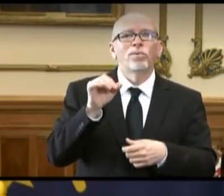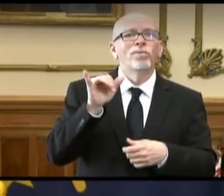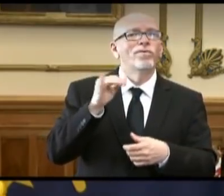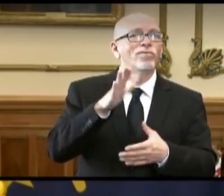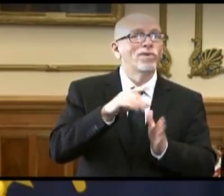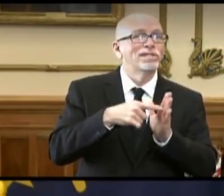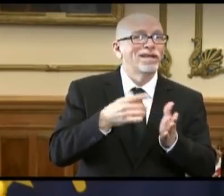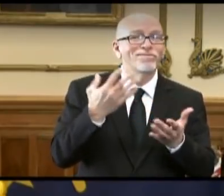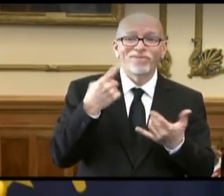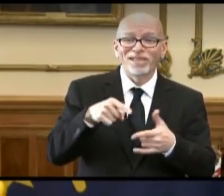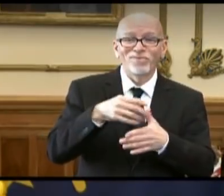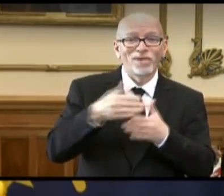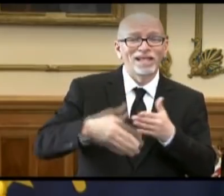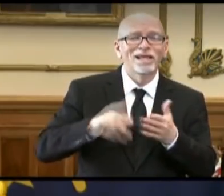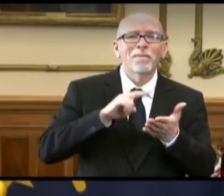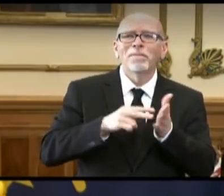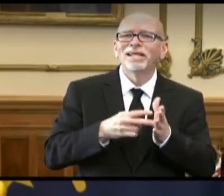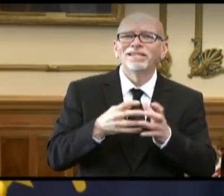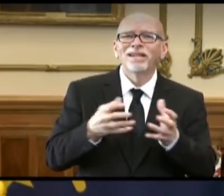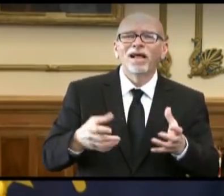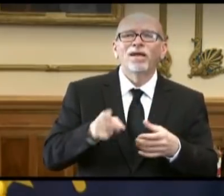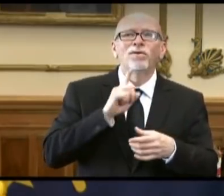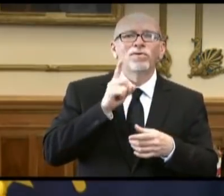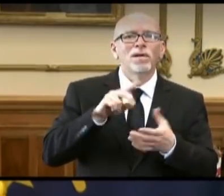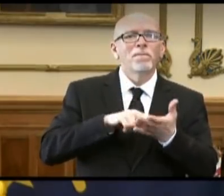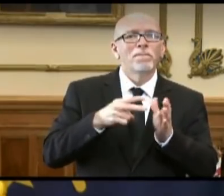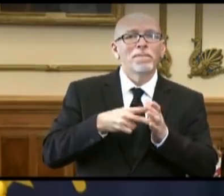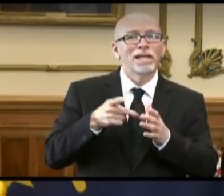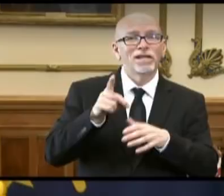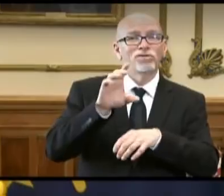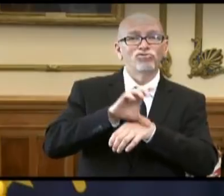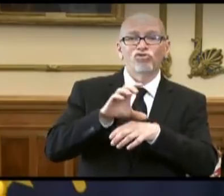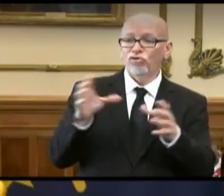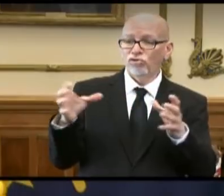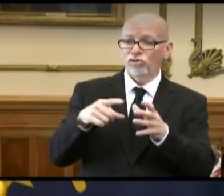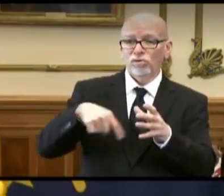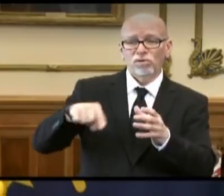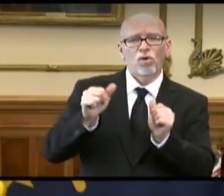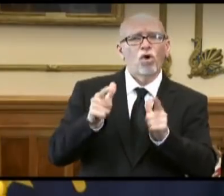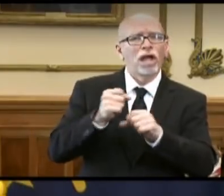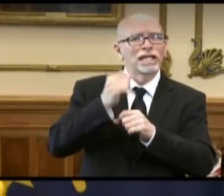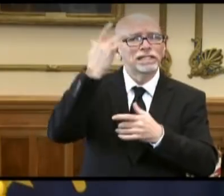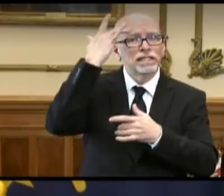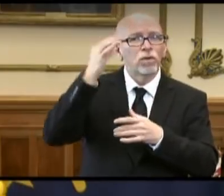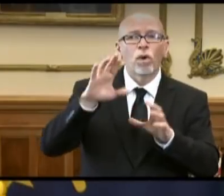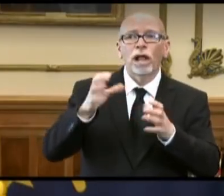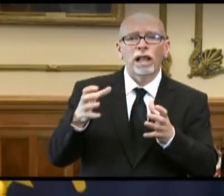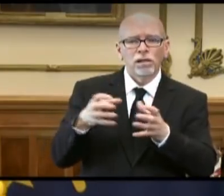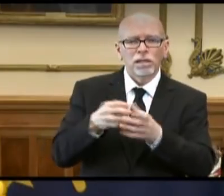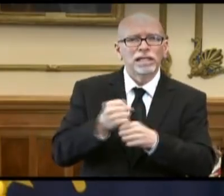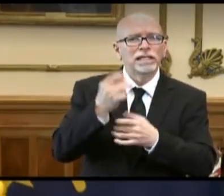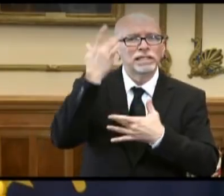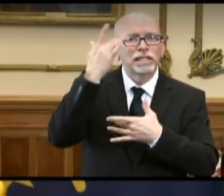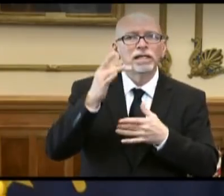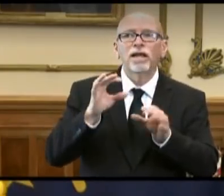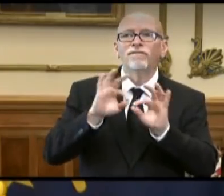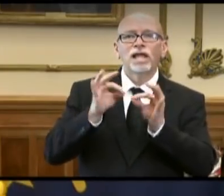YOUR RIGHT, ONE BAD APPLE CAN SPOIL THE BUSHEL. IN THIS EXAMPLE, IT MEANS LIES.